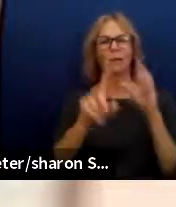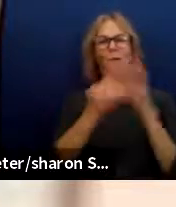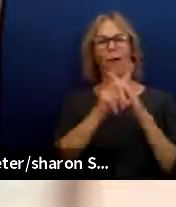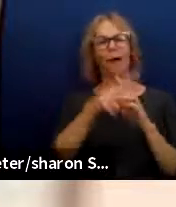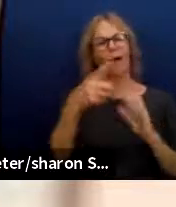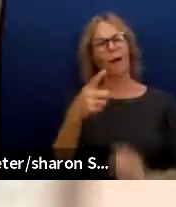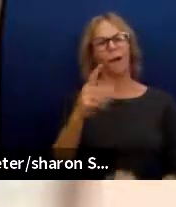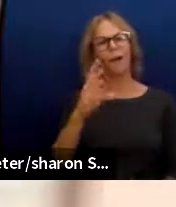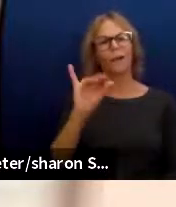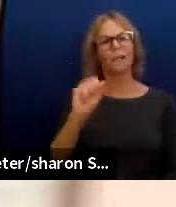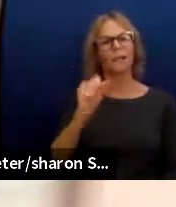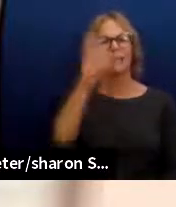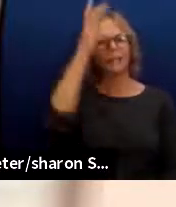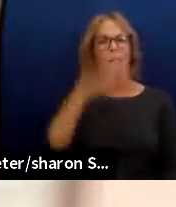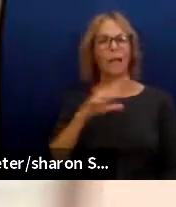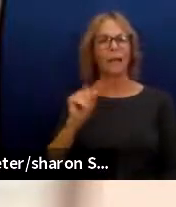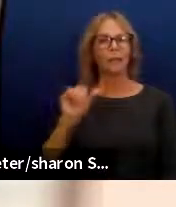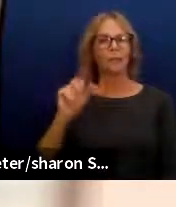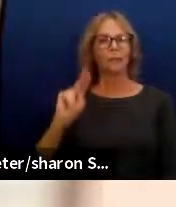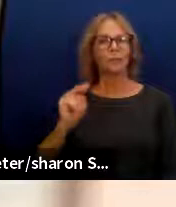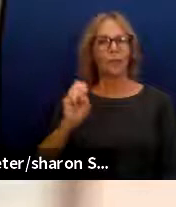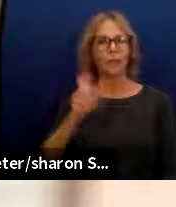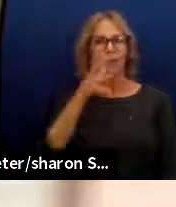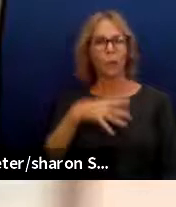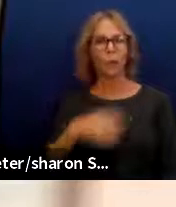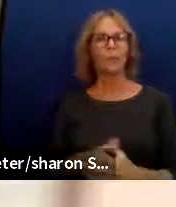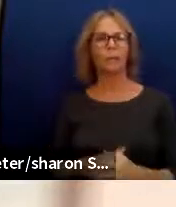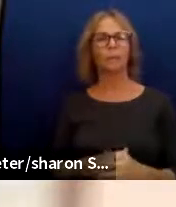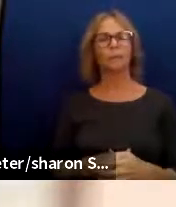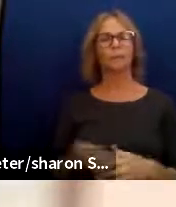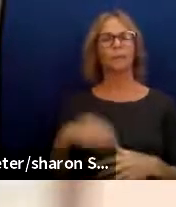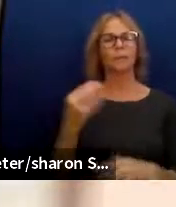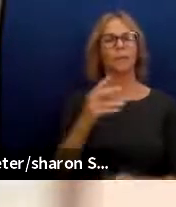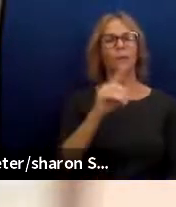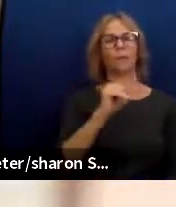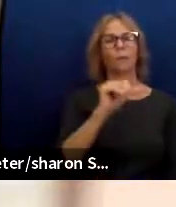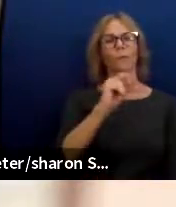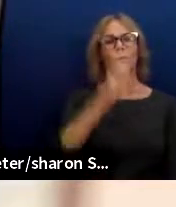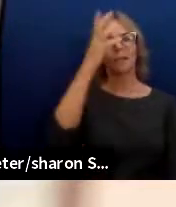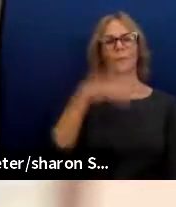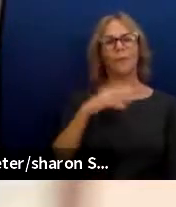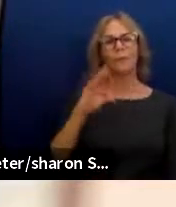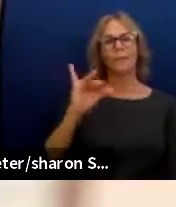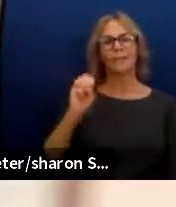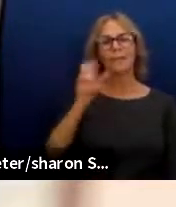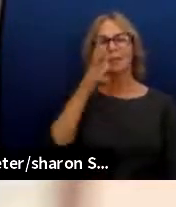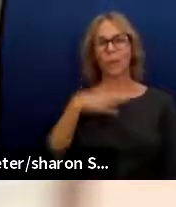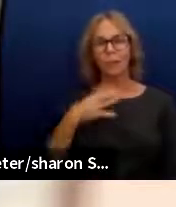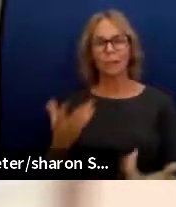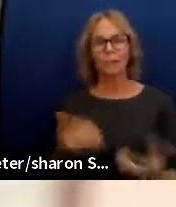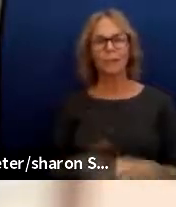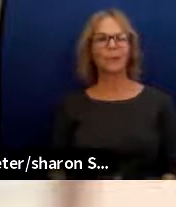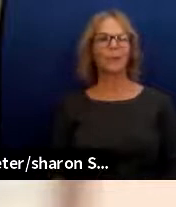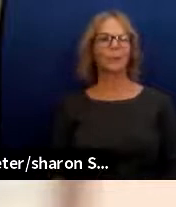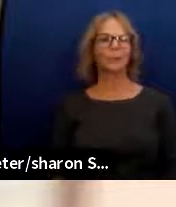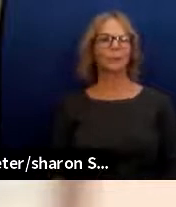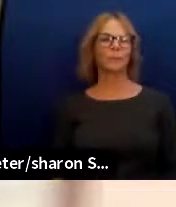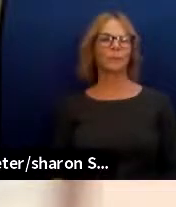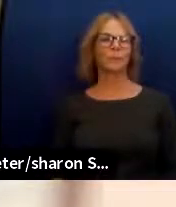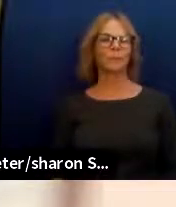man and a trans woman? Or that those might be a trans man and a ciswoman excuse me, or about this might be a trans man and a trans